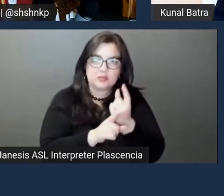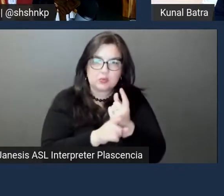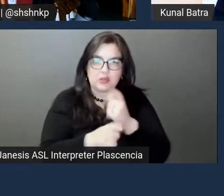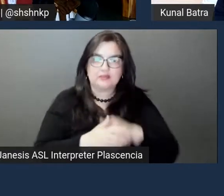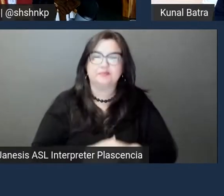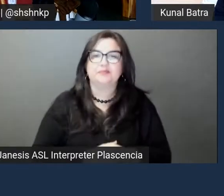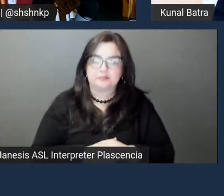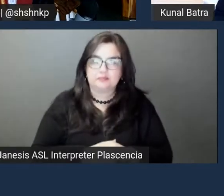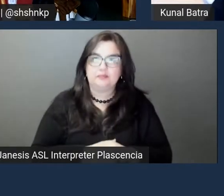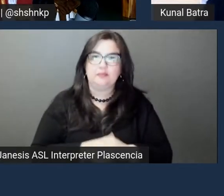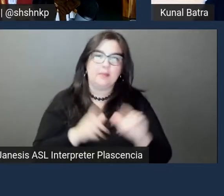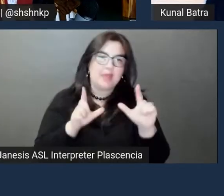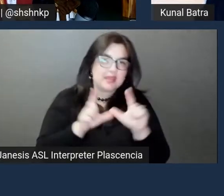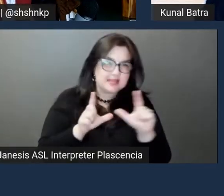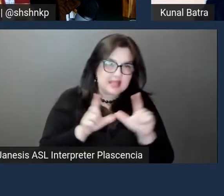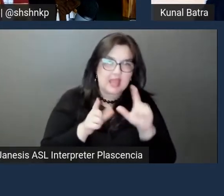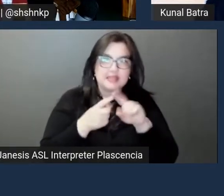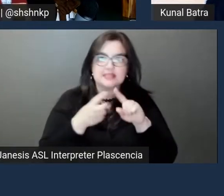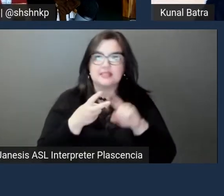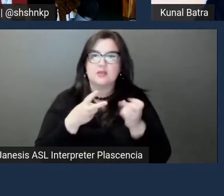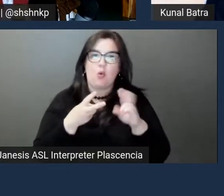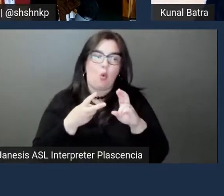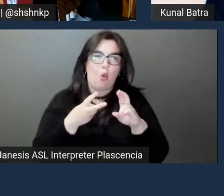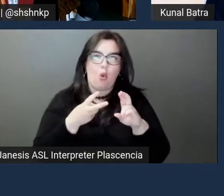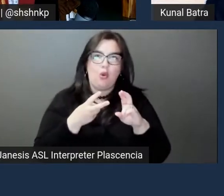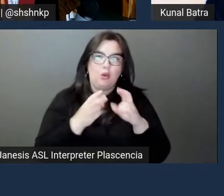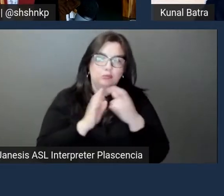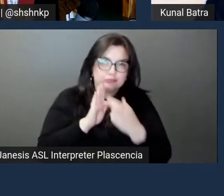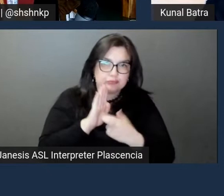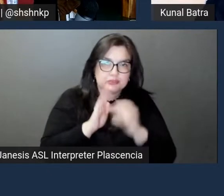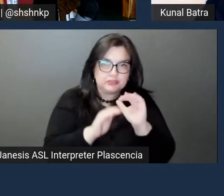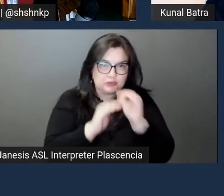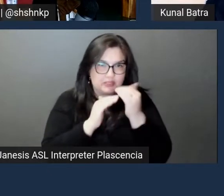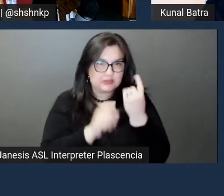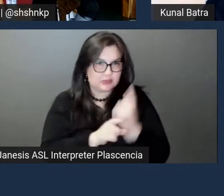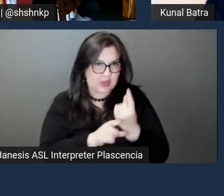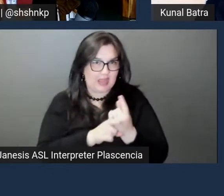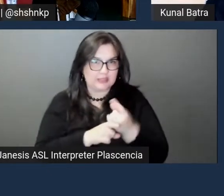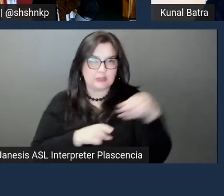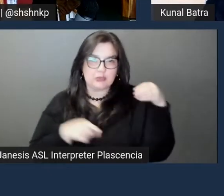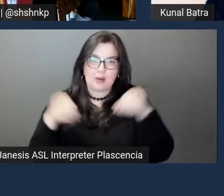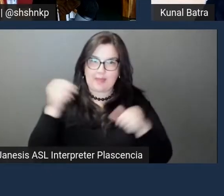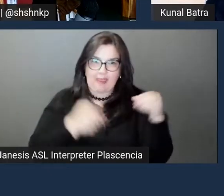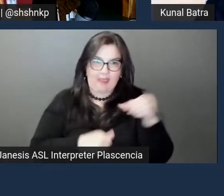because you're paying a lot for licenses, of your current ecosystem. You might be looking in a situation